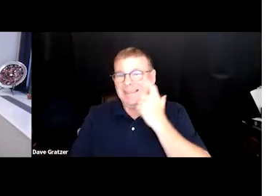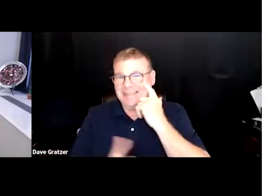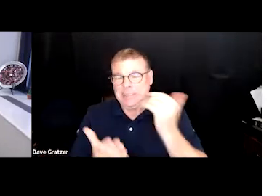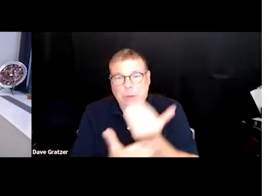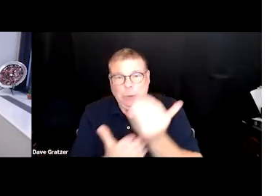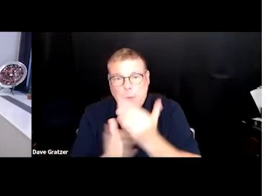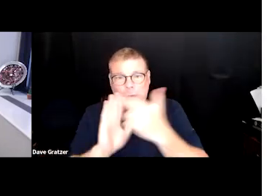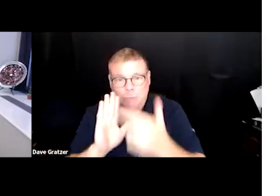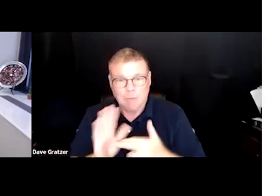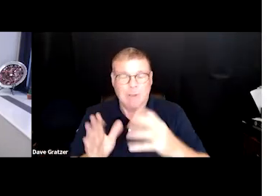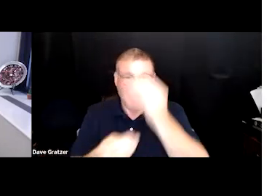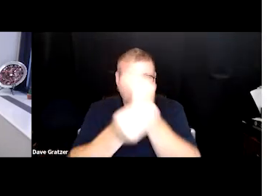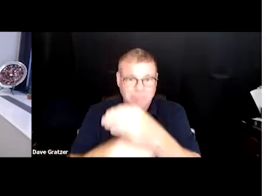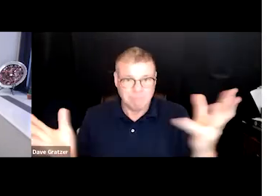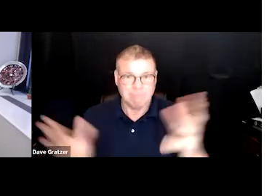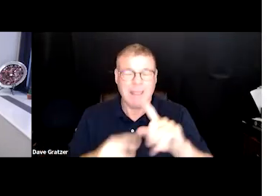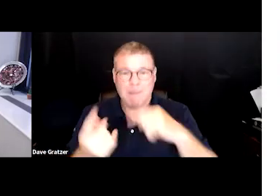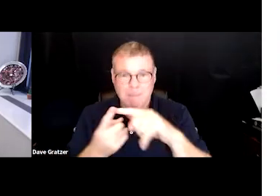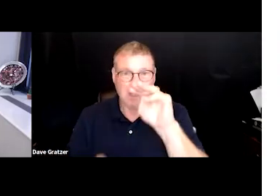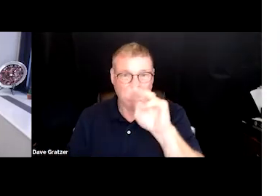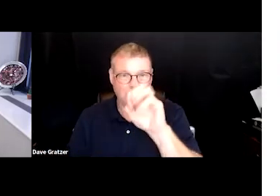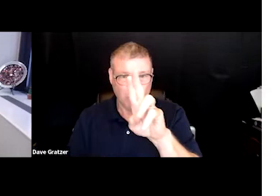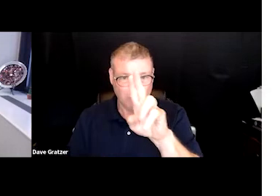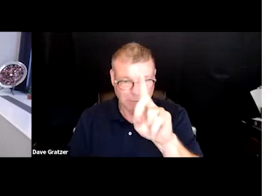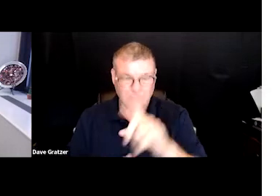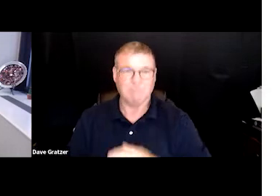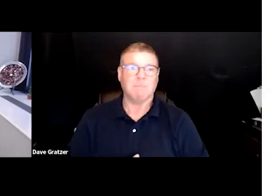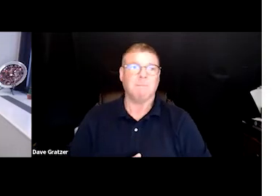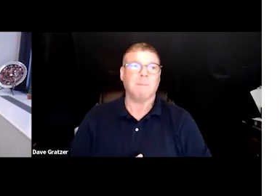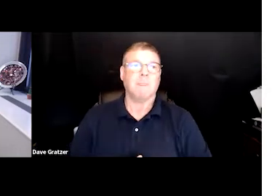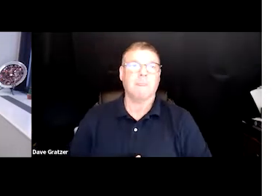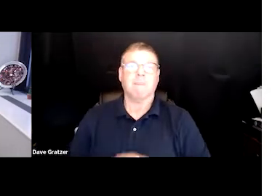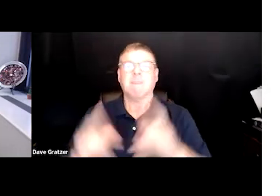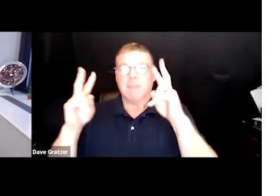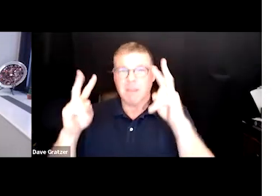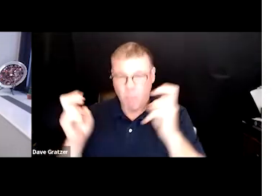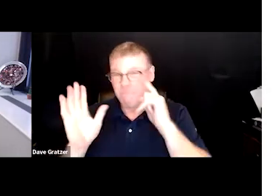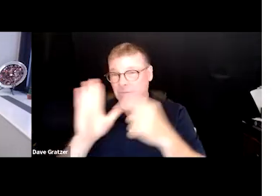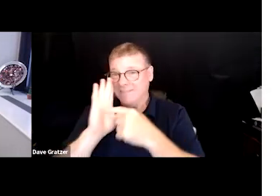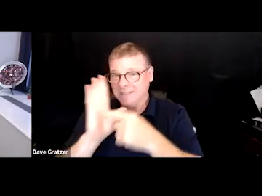around delivery of opioid use disorder treatment. So just to give some quotes as examples, what we learned.